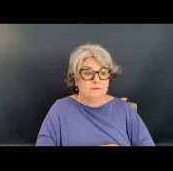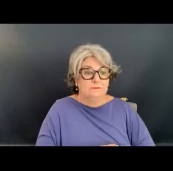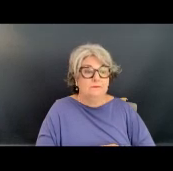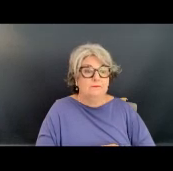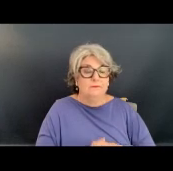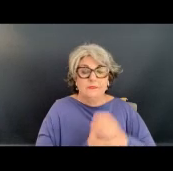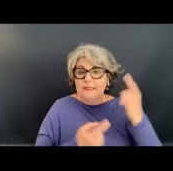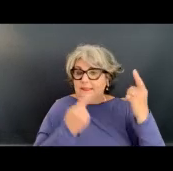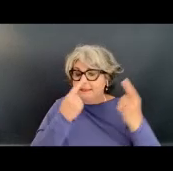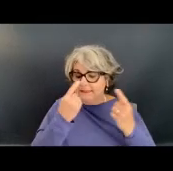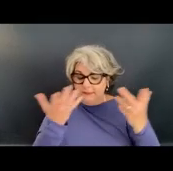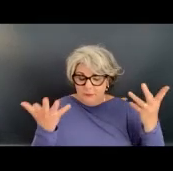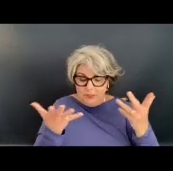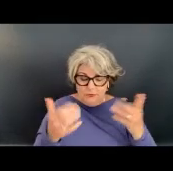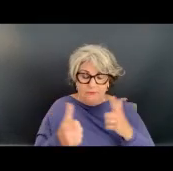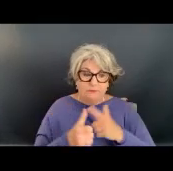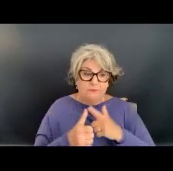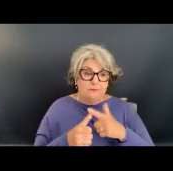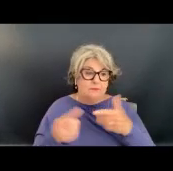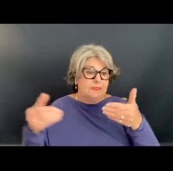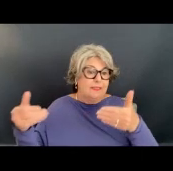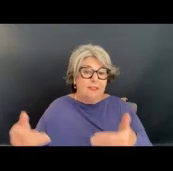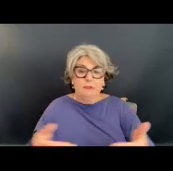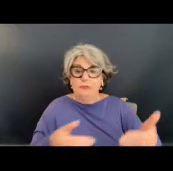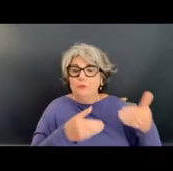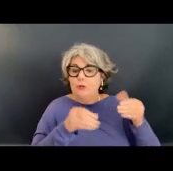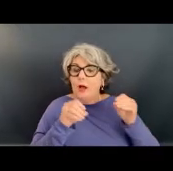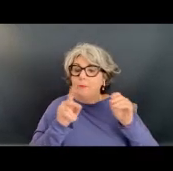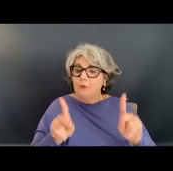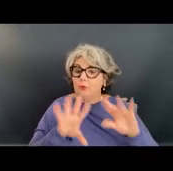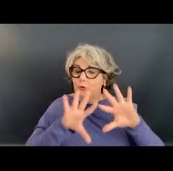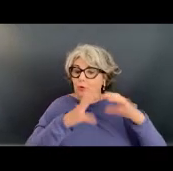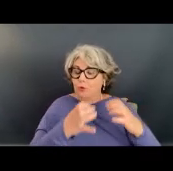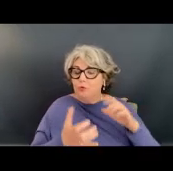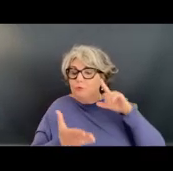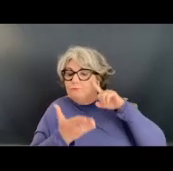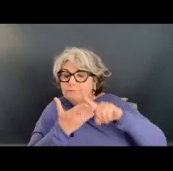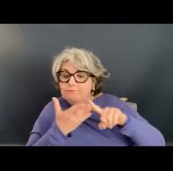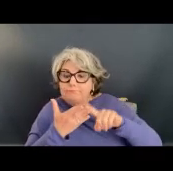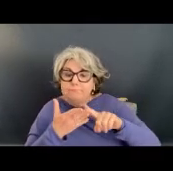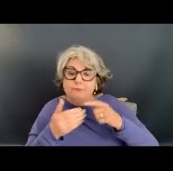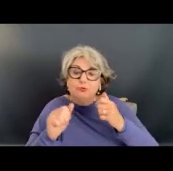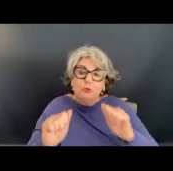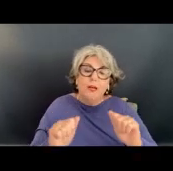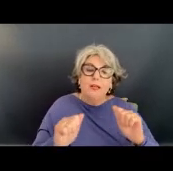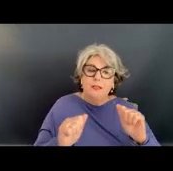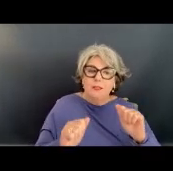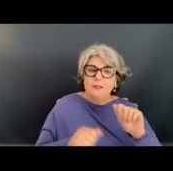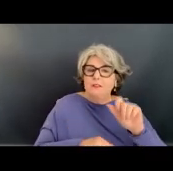opportunities to explore teaching should be low stakes in nature.